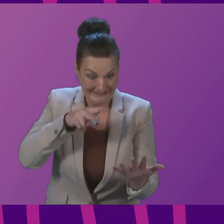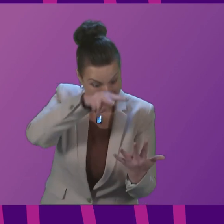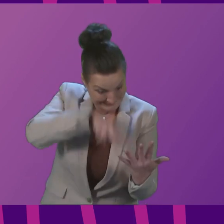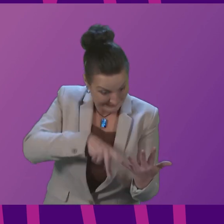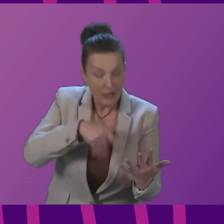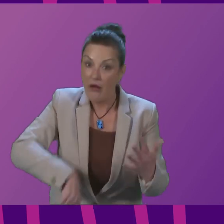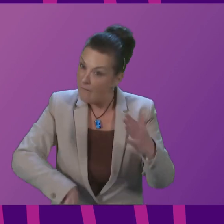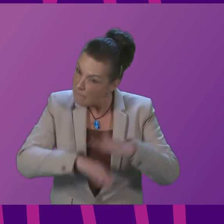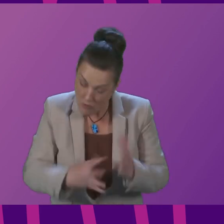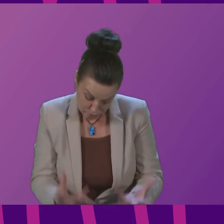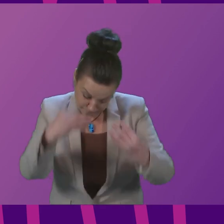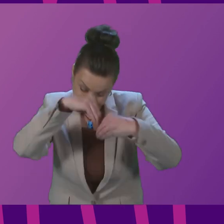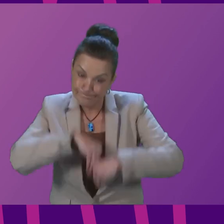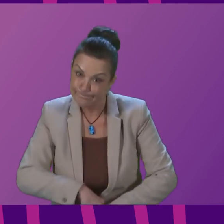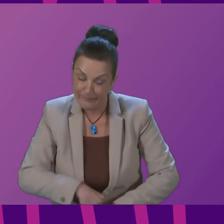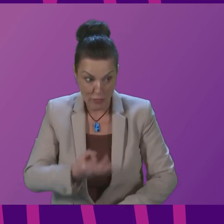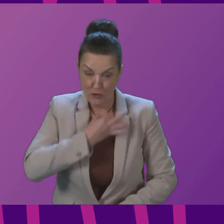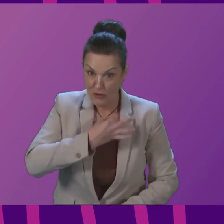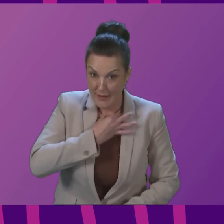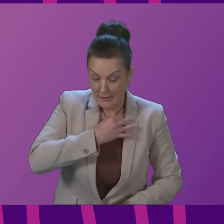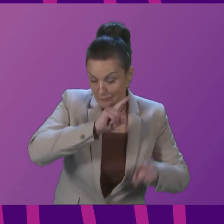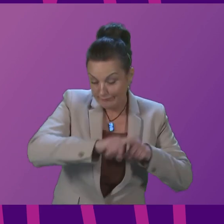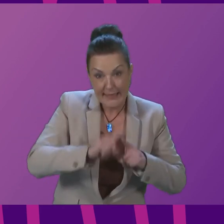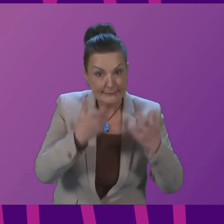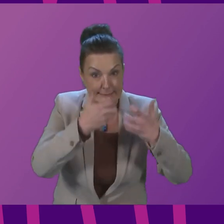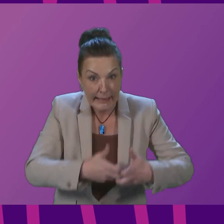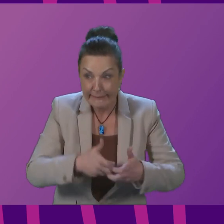“and have noted and accepted the various technical and commercial risks identified